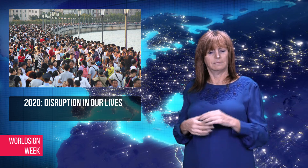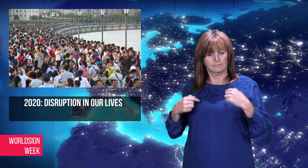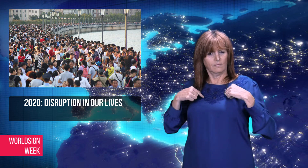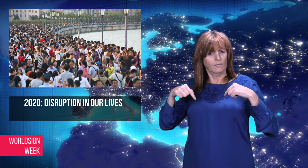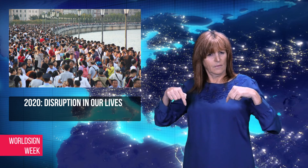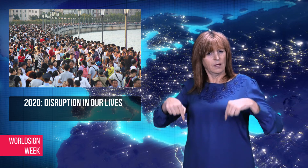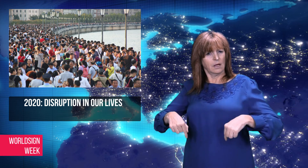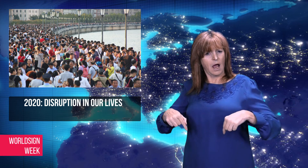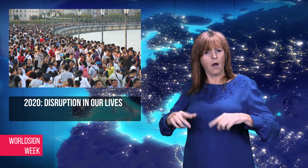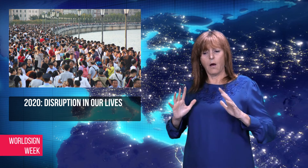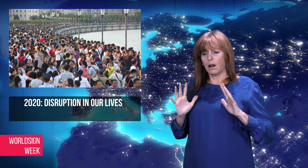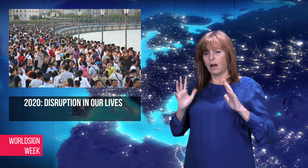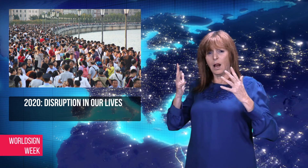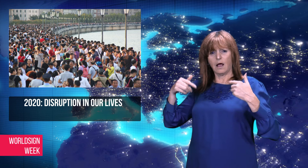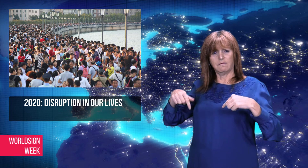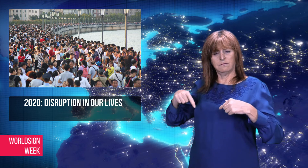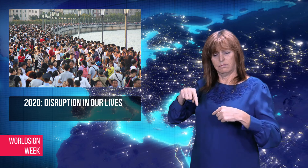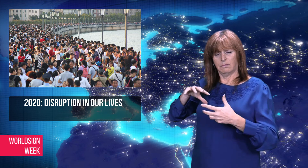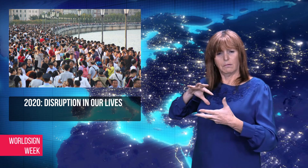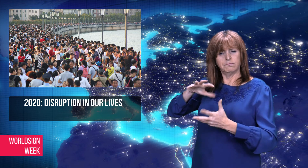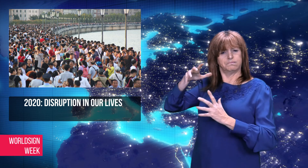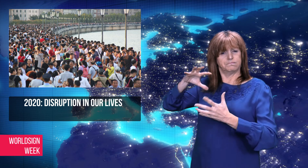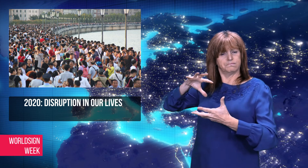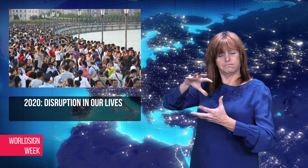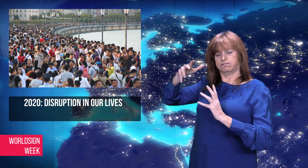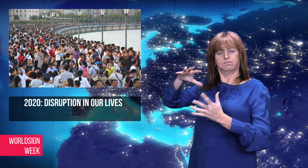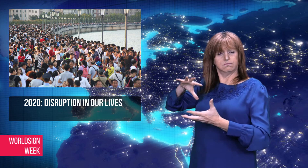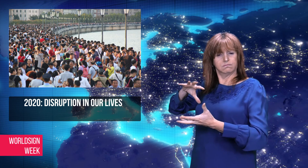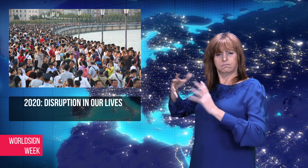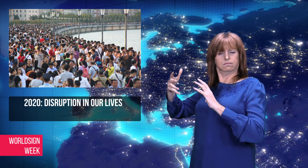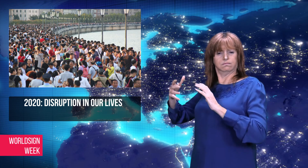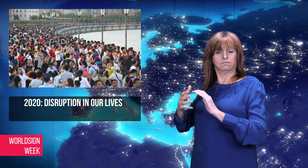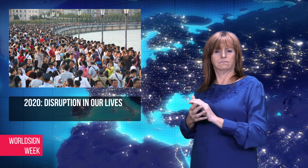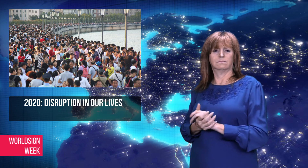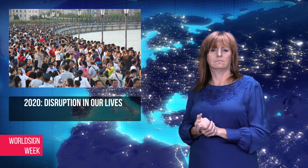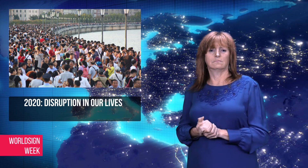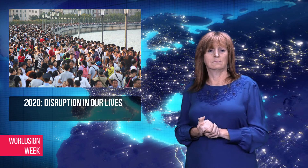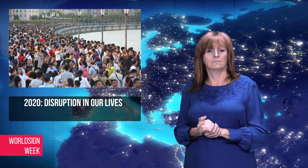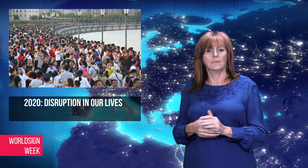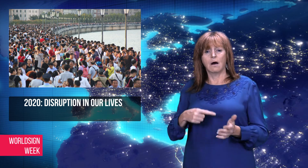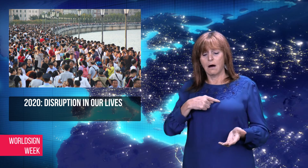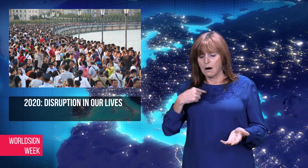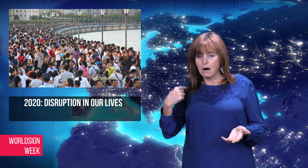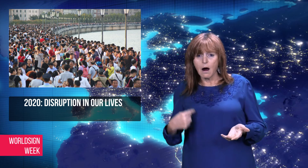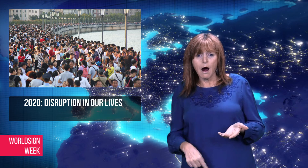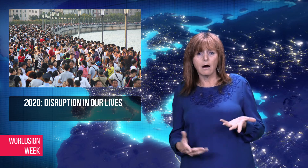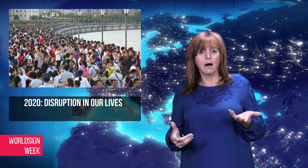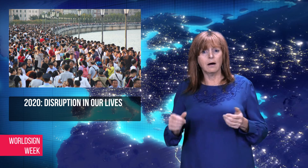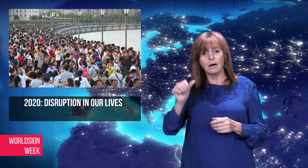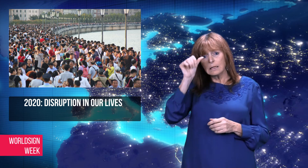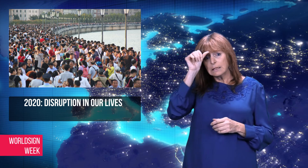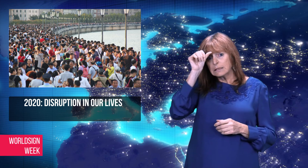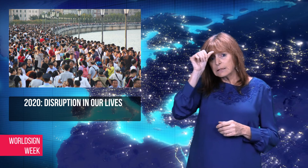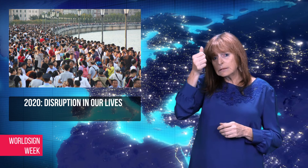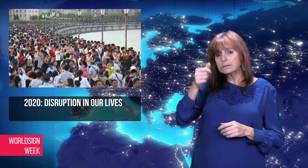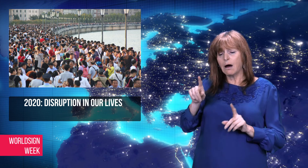live and work anywhere in the world. We now live in an era of disruption.